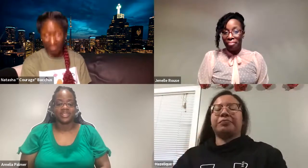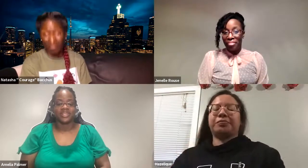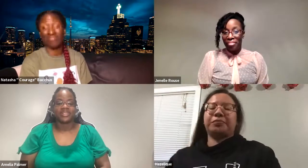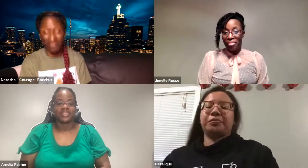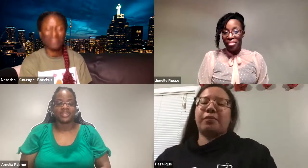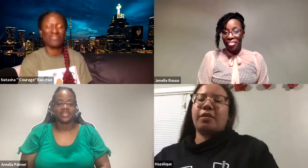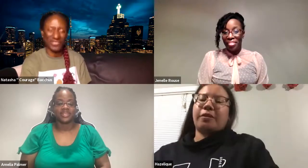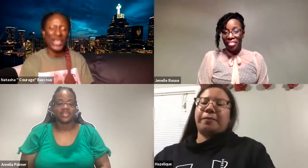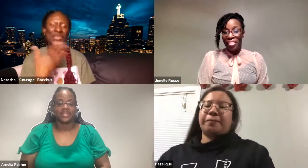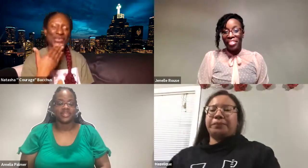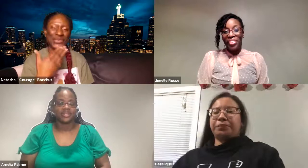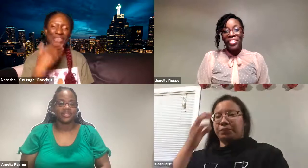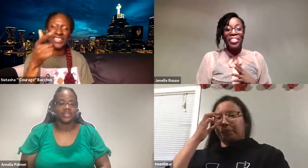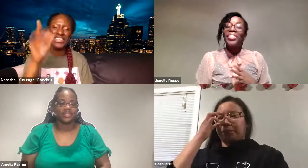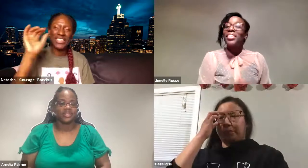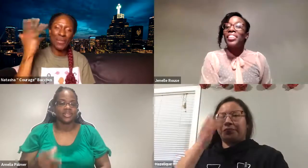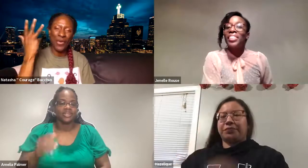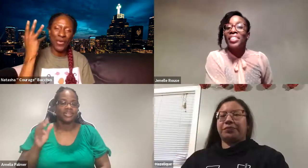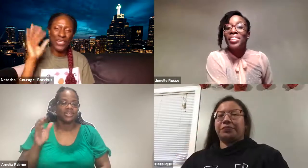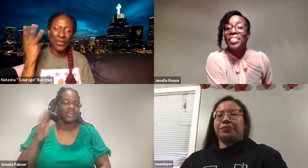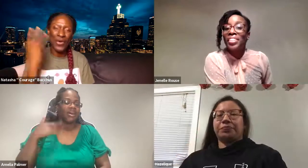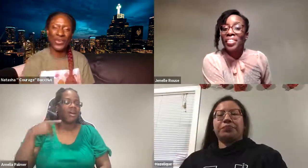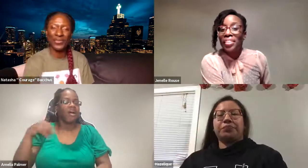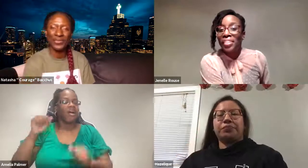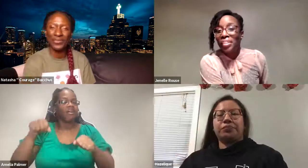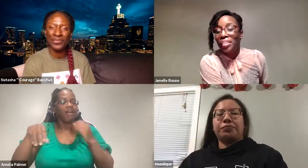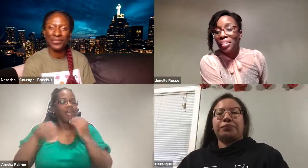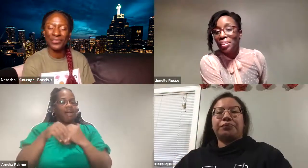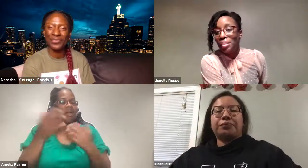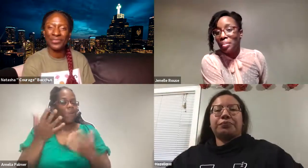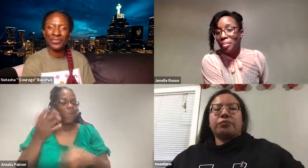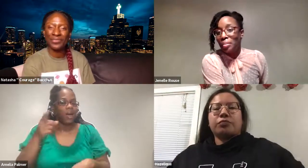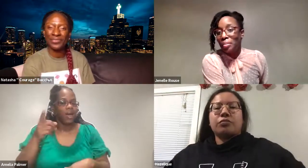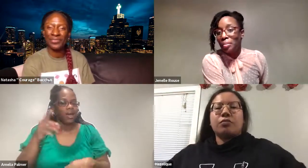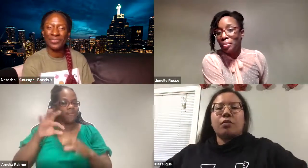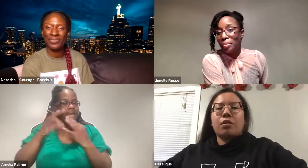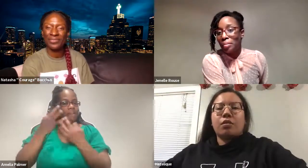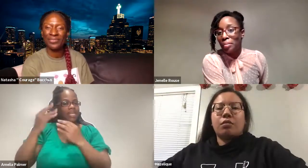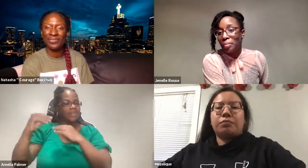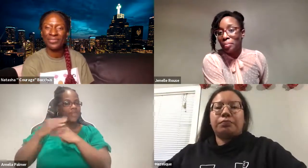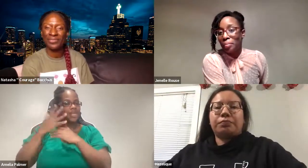making those earrings, that's something that i'm quite fascinated with and how i express myself. Amelia? - amelia speaking.